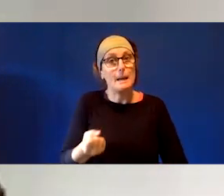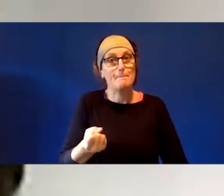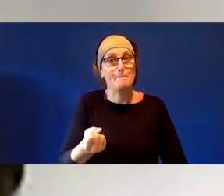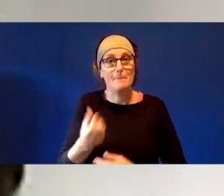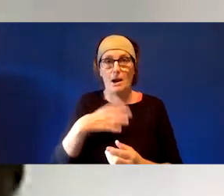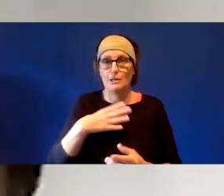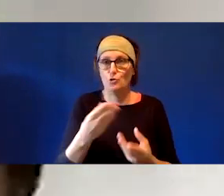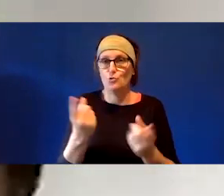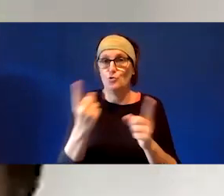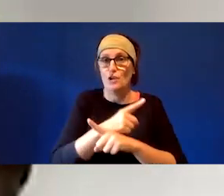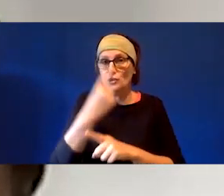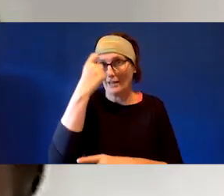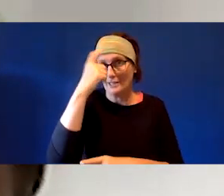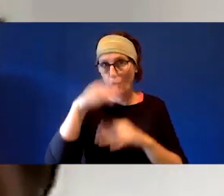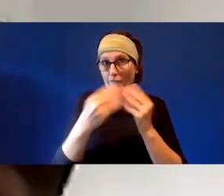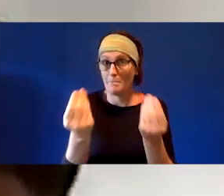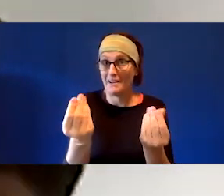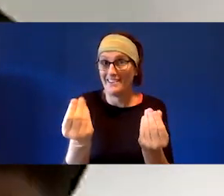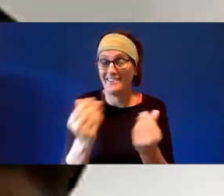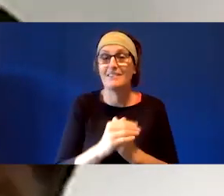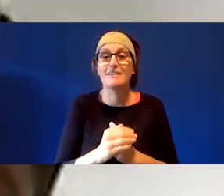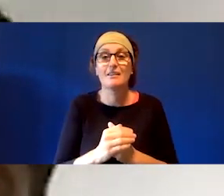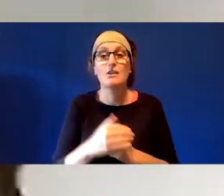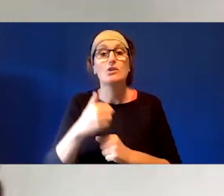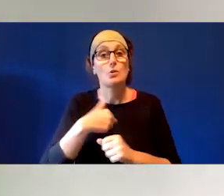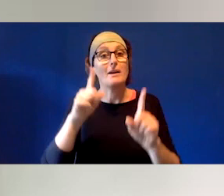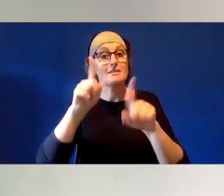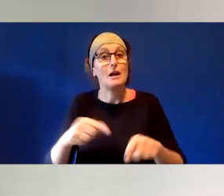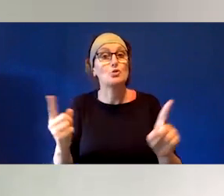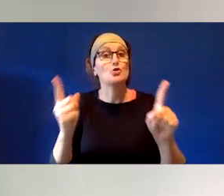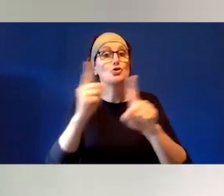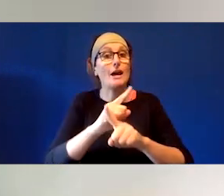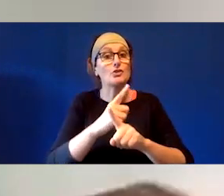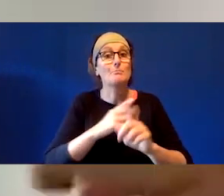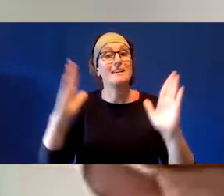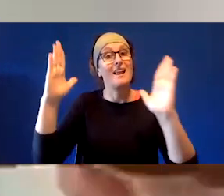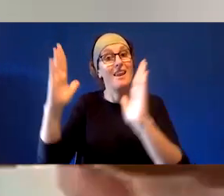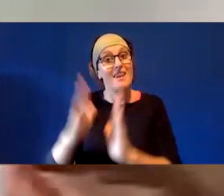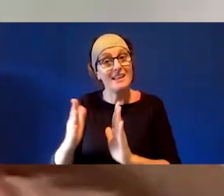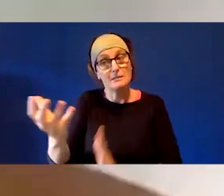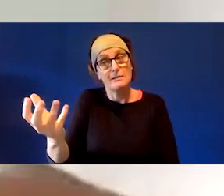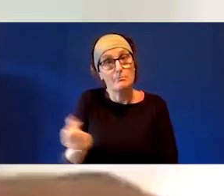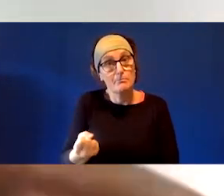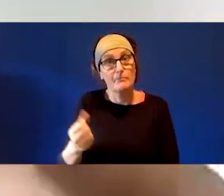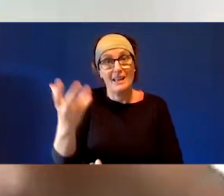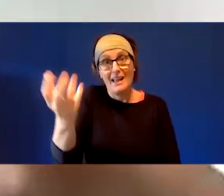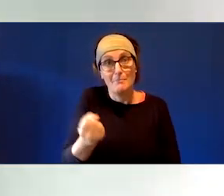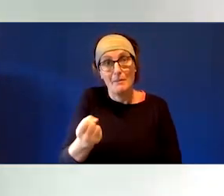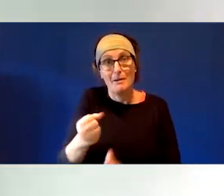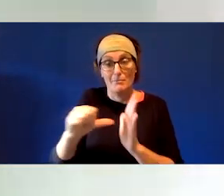So not only was I starting to make the change in a reduction of my income, and yet my expenditure was staying